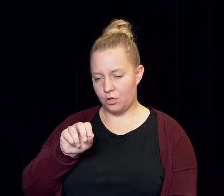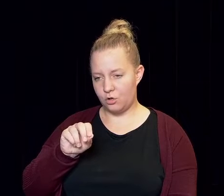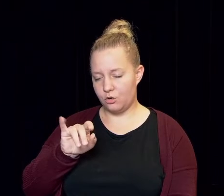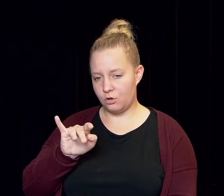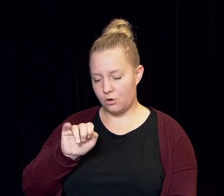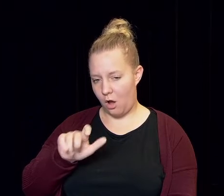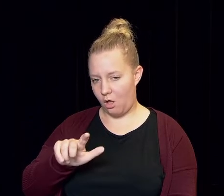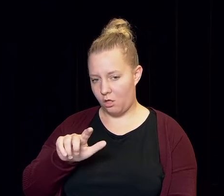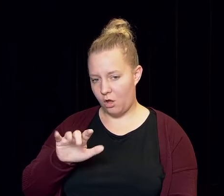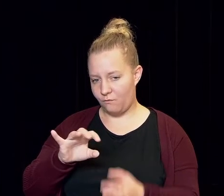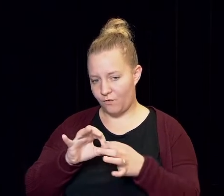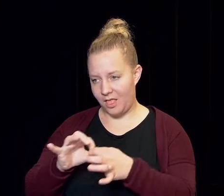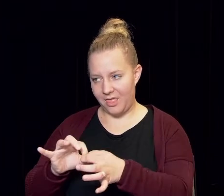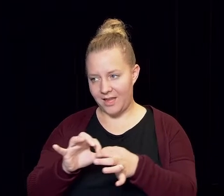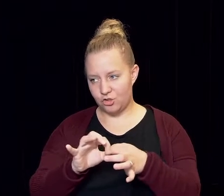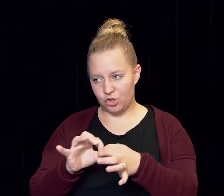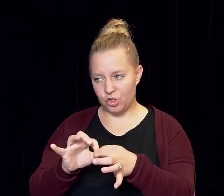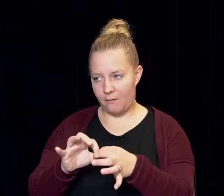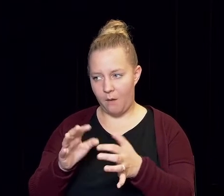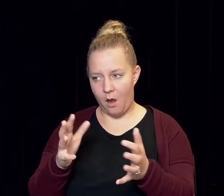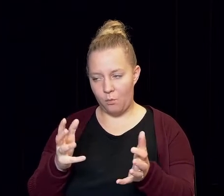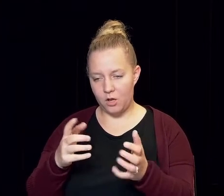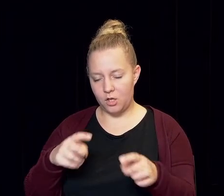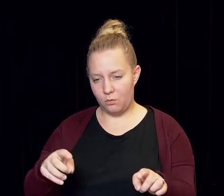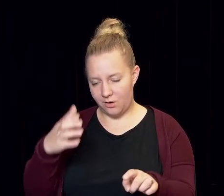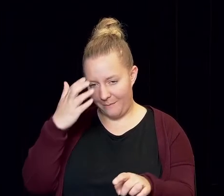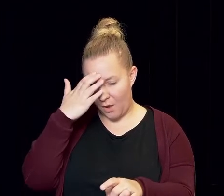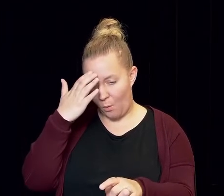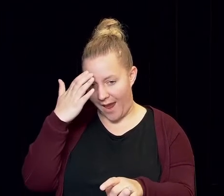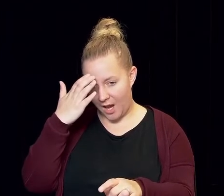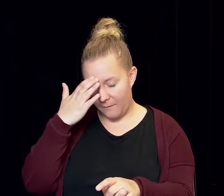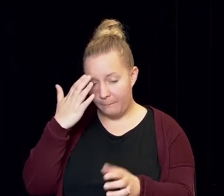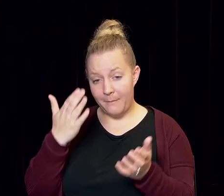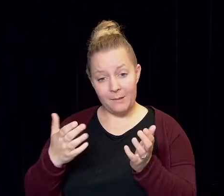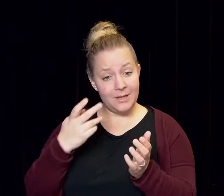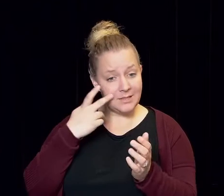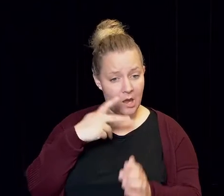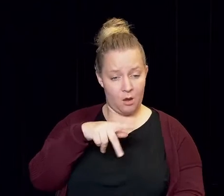Because, I just want you to be aware that you may see it as a proportional relationship.